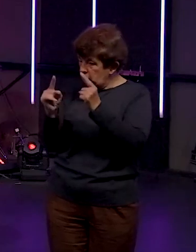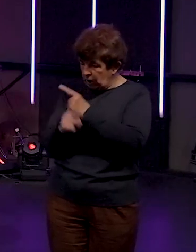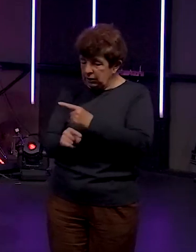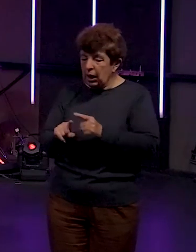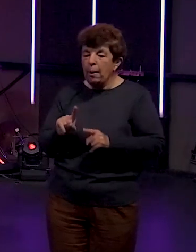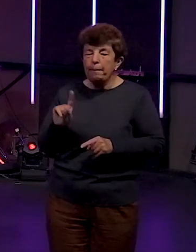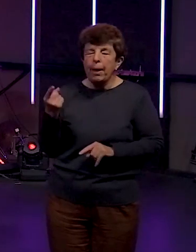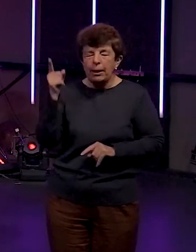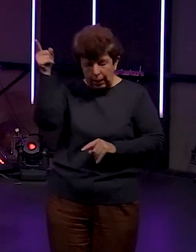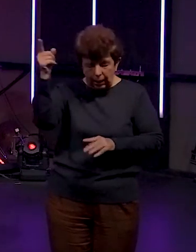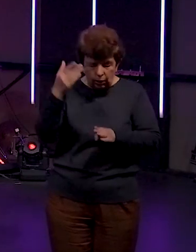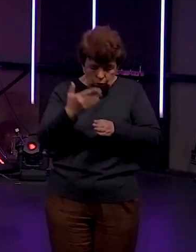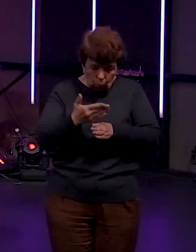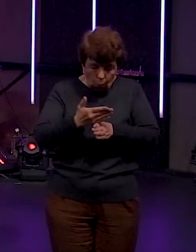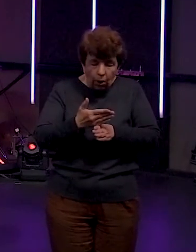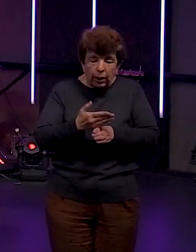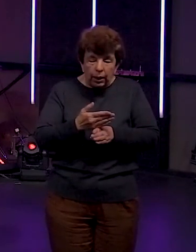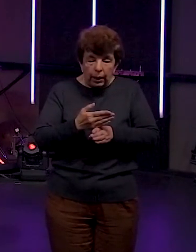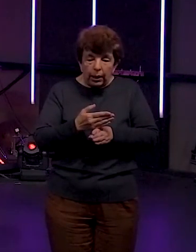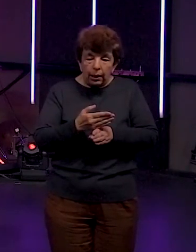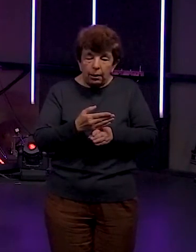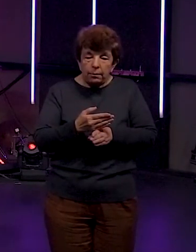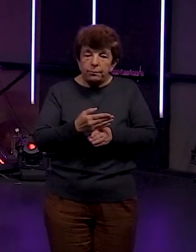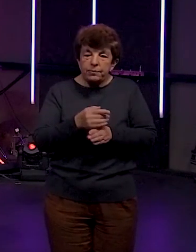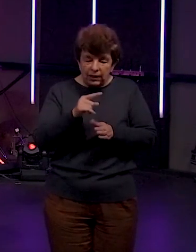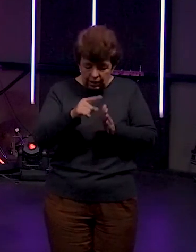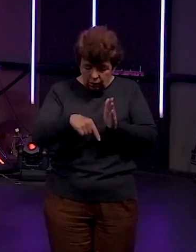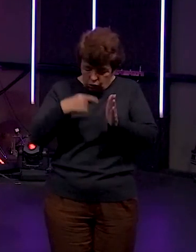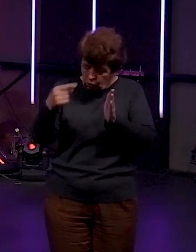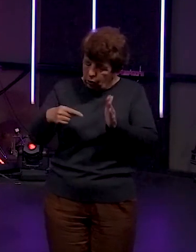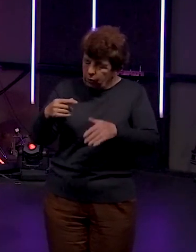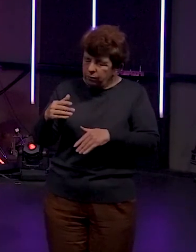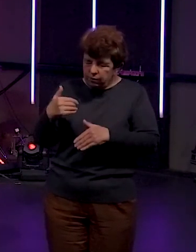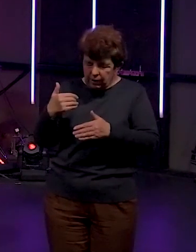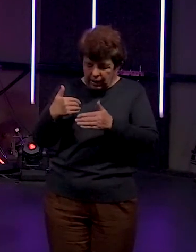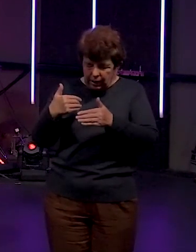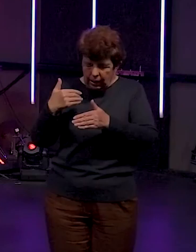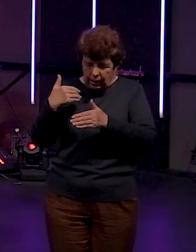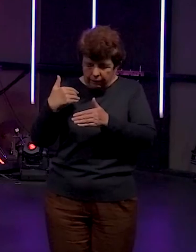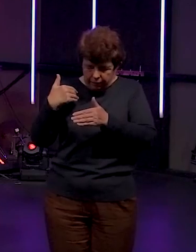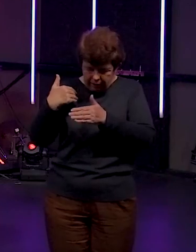But he is working towards this eternal history of which we are a part and change